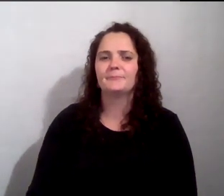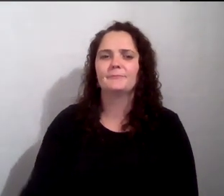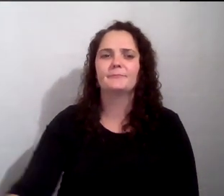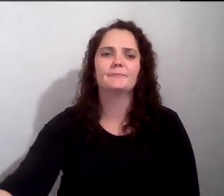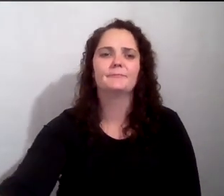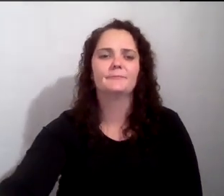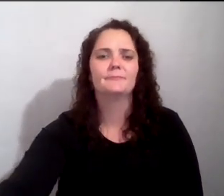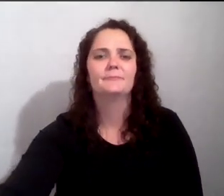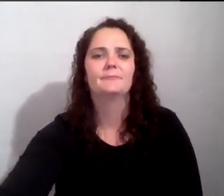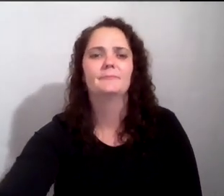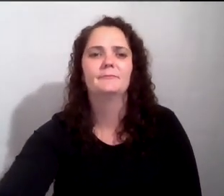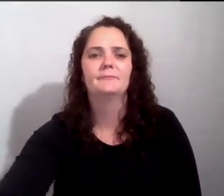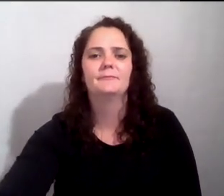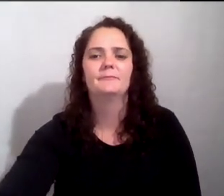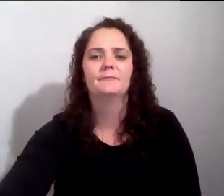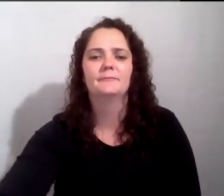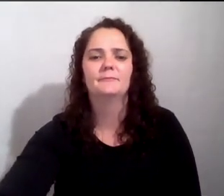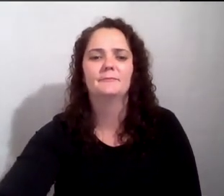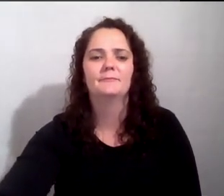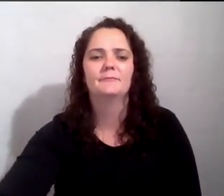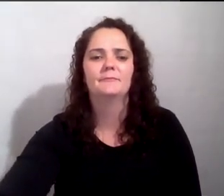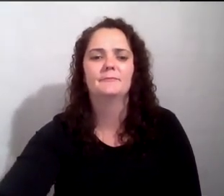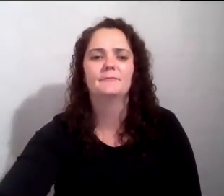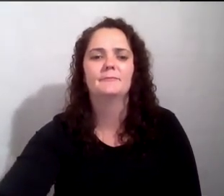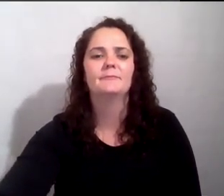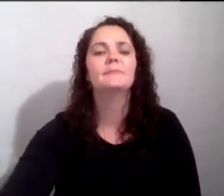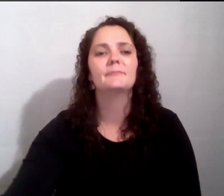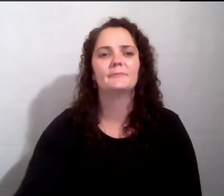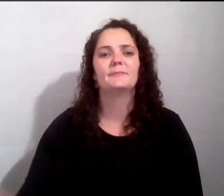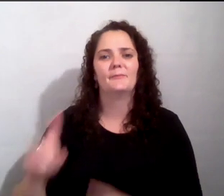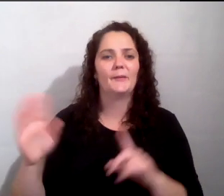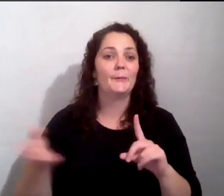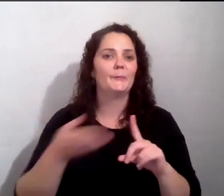to turn this into a bit of a Sydney Melbourne kind of rivalry, but